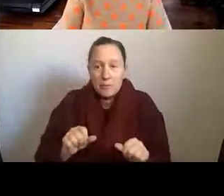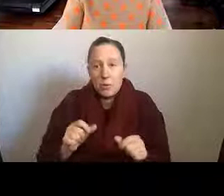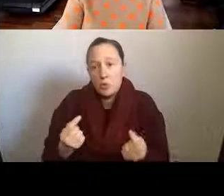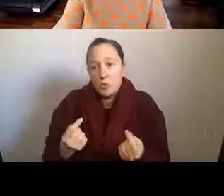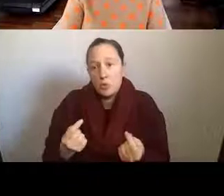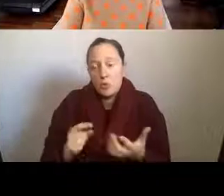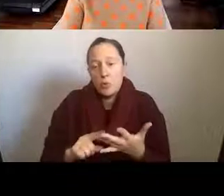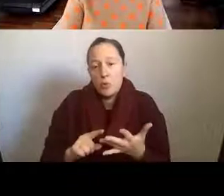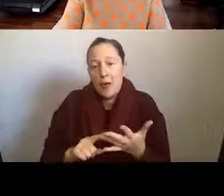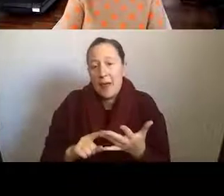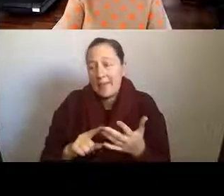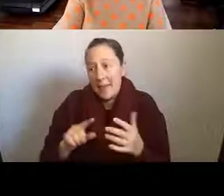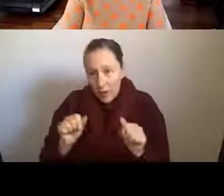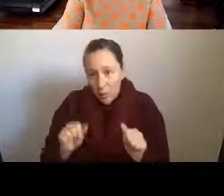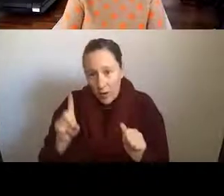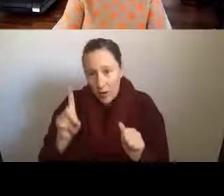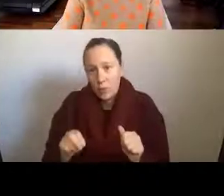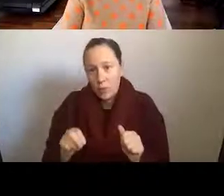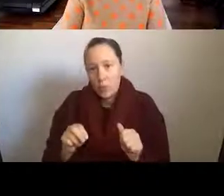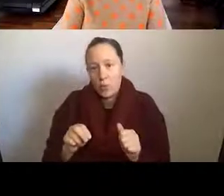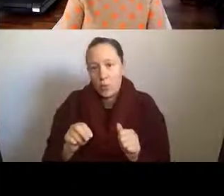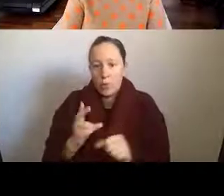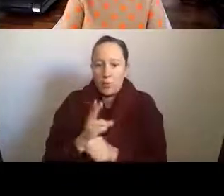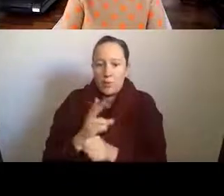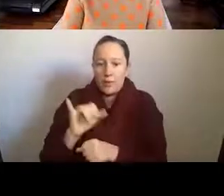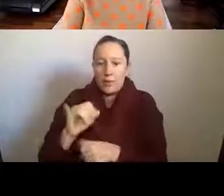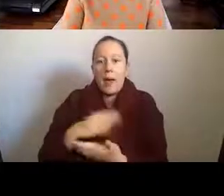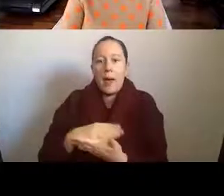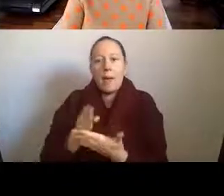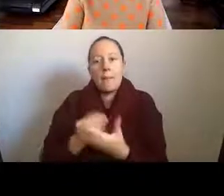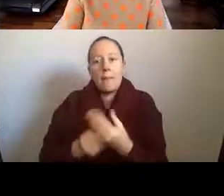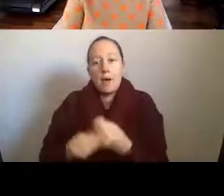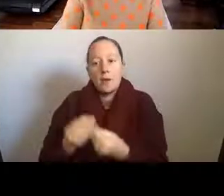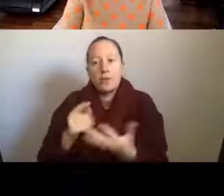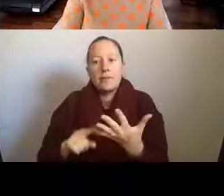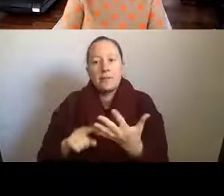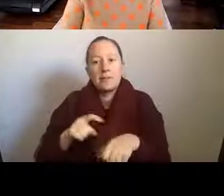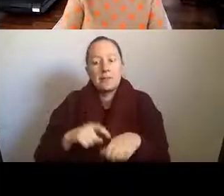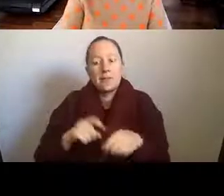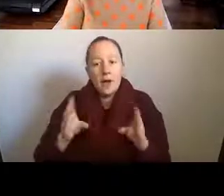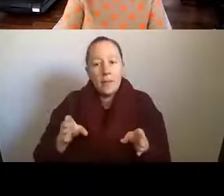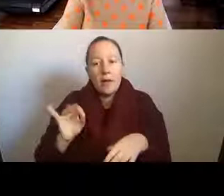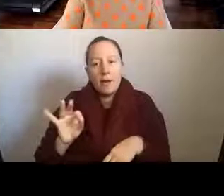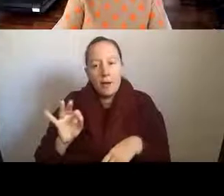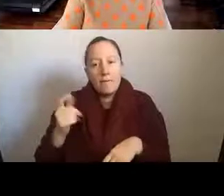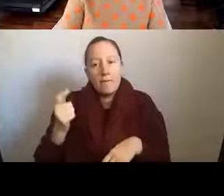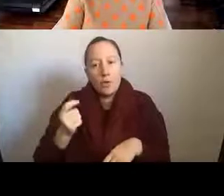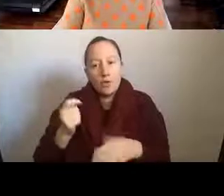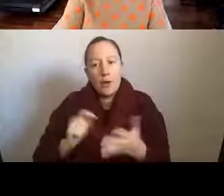to complete them within the budget and time frame of the grant and with the resources that are available to you.